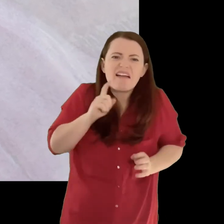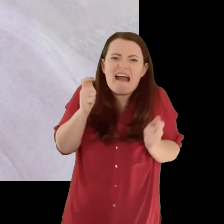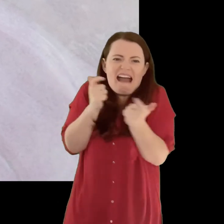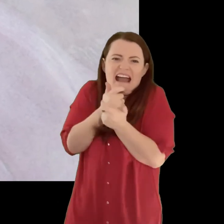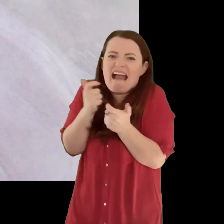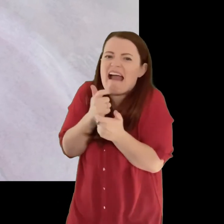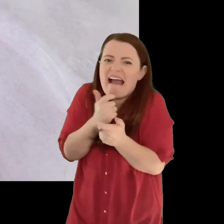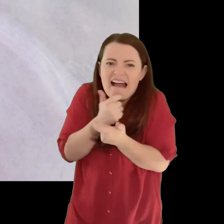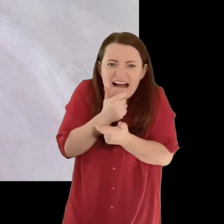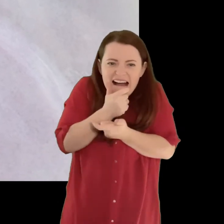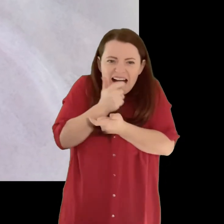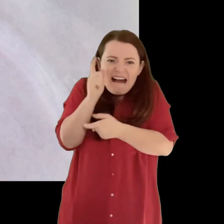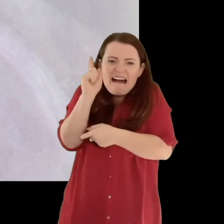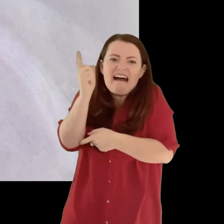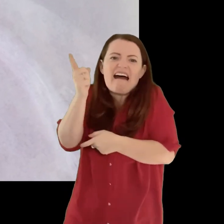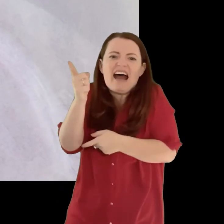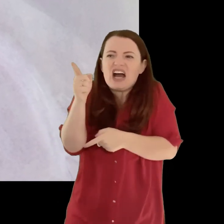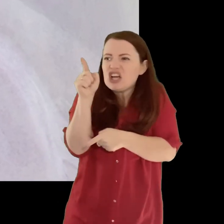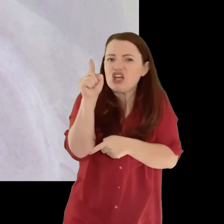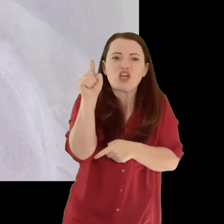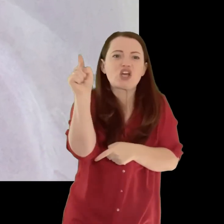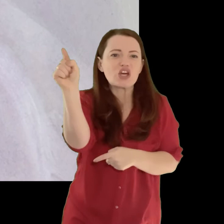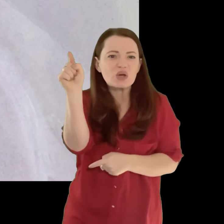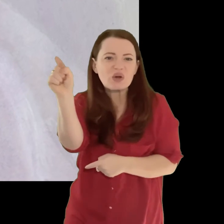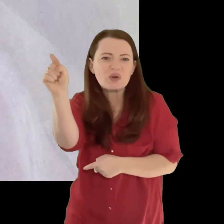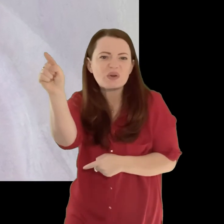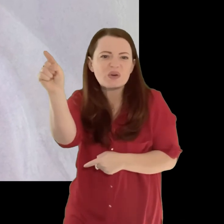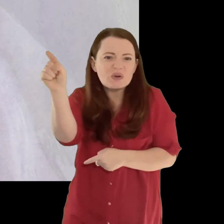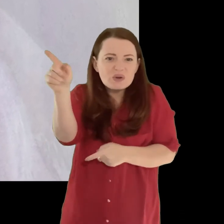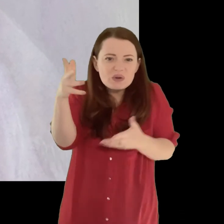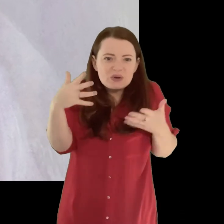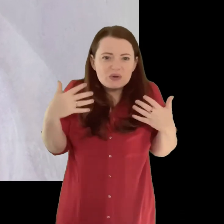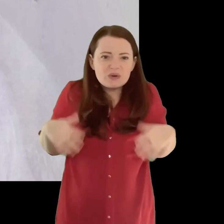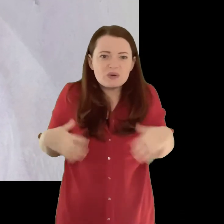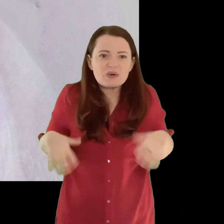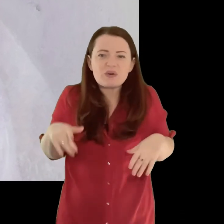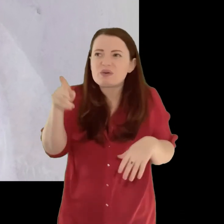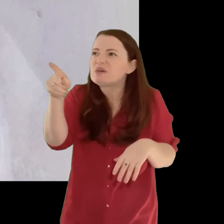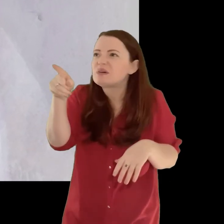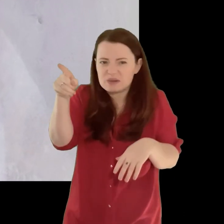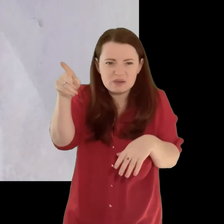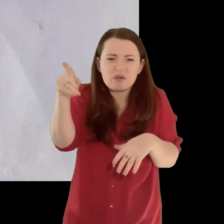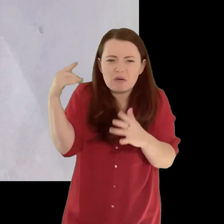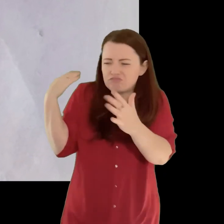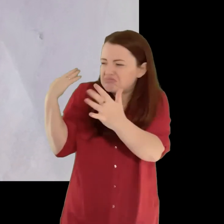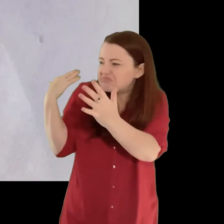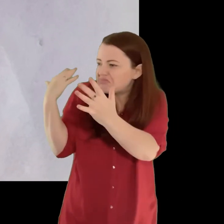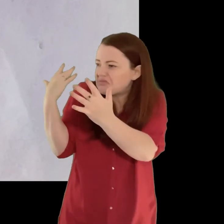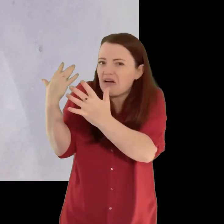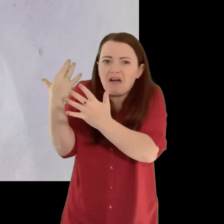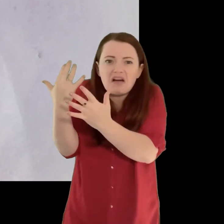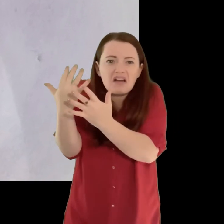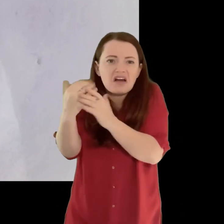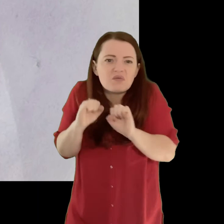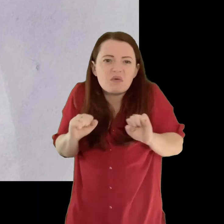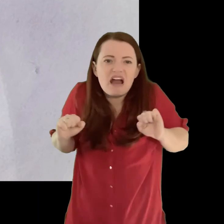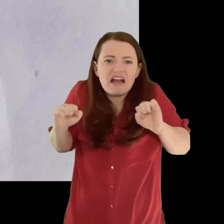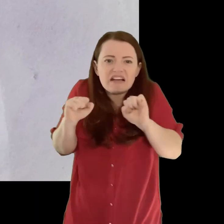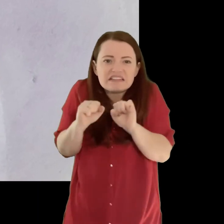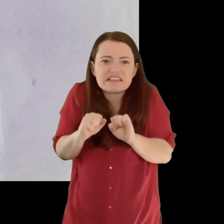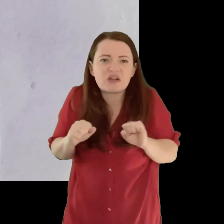“It’s you” she exclaimed “Oh how long I’ve been waiting